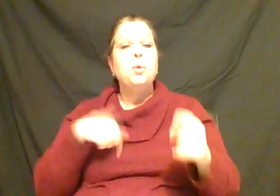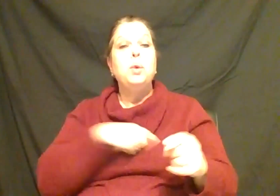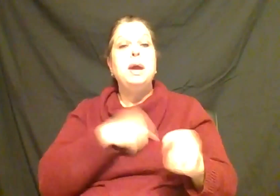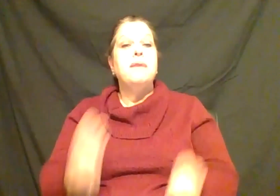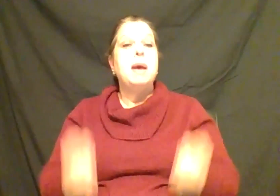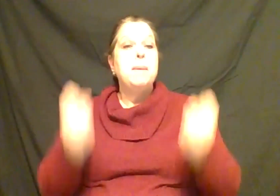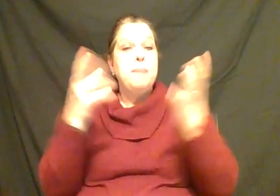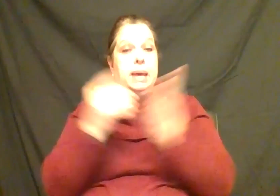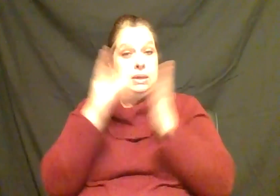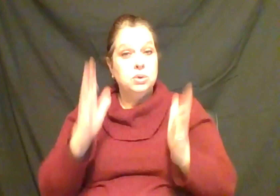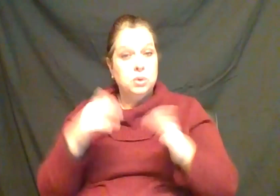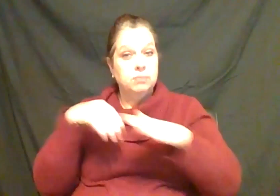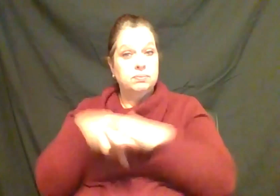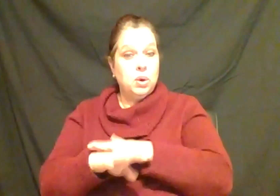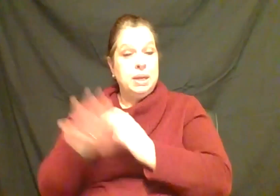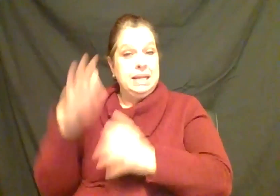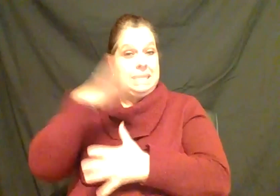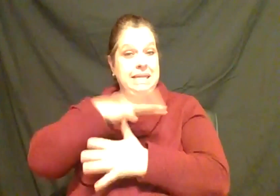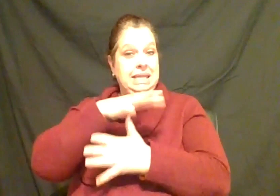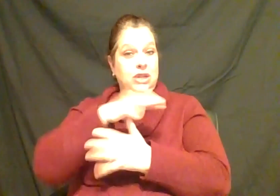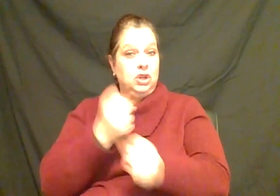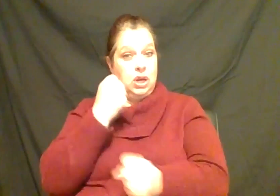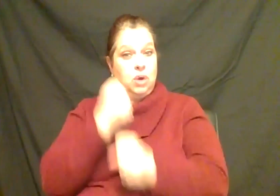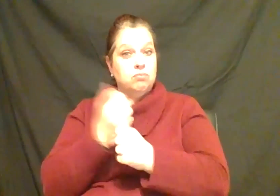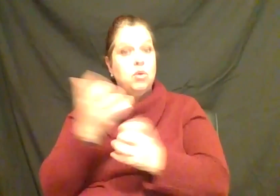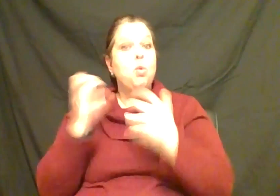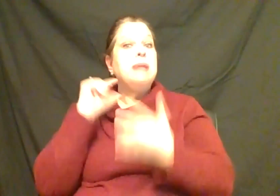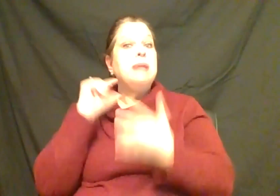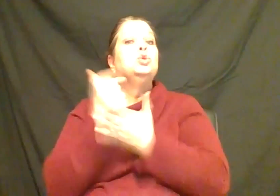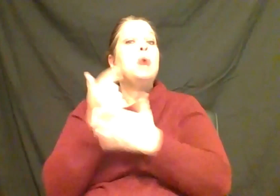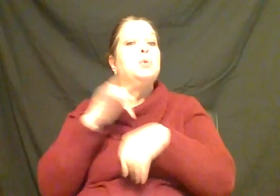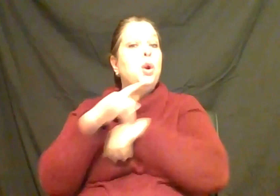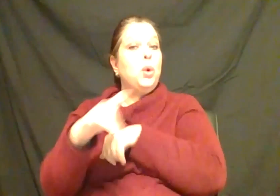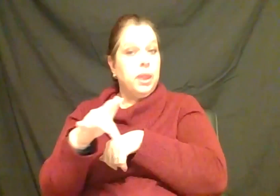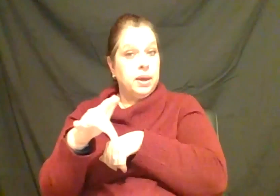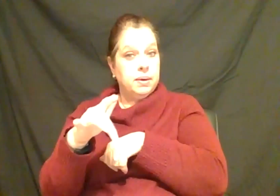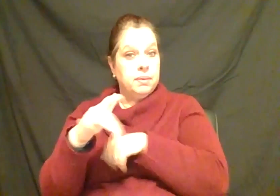entering their senior year that would like to graduate early that want to enroll in